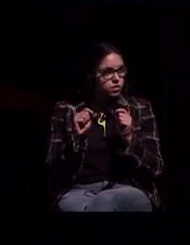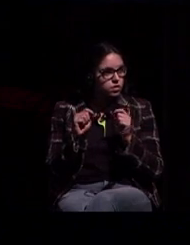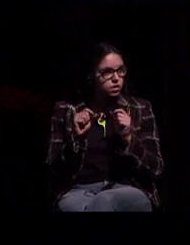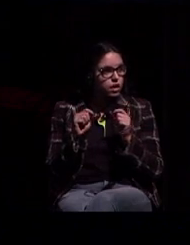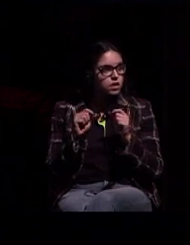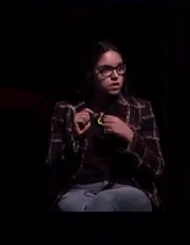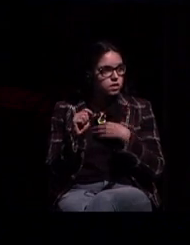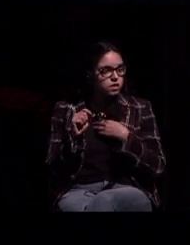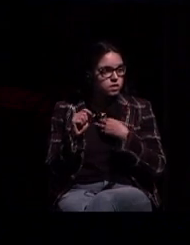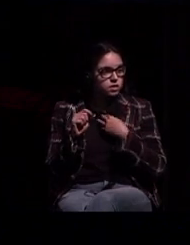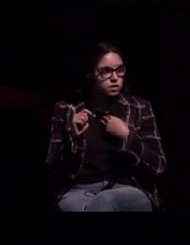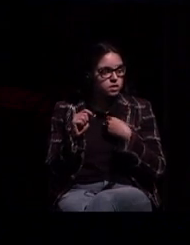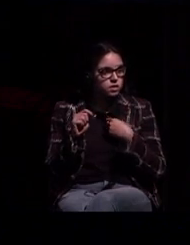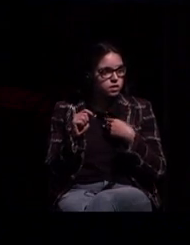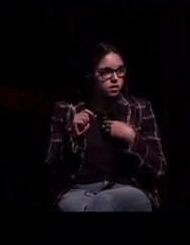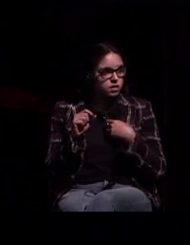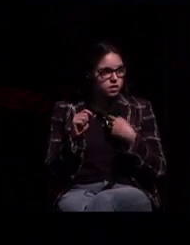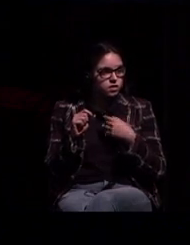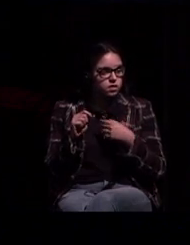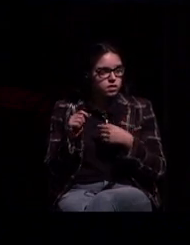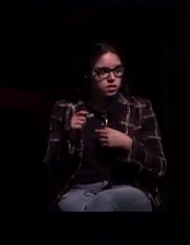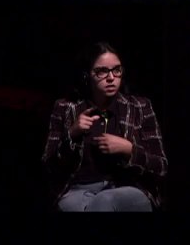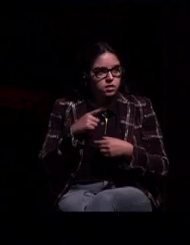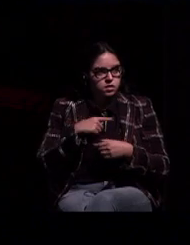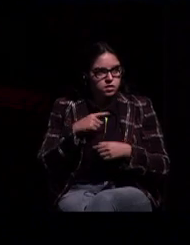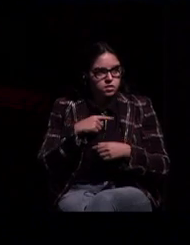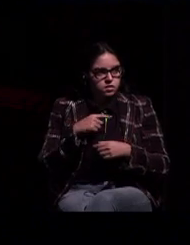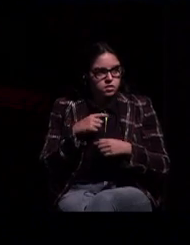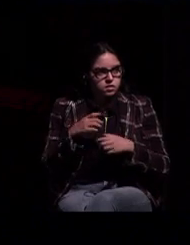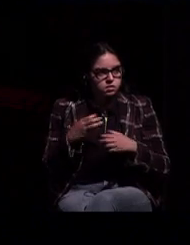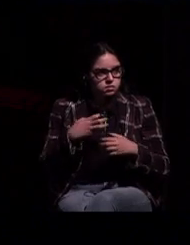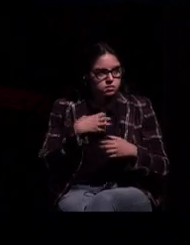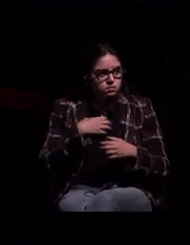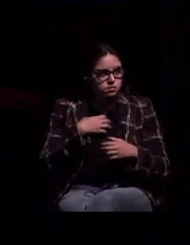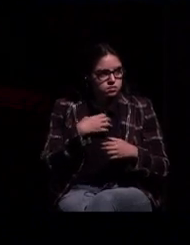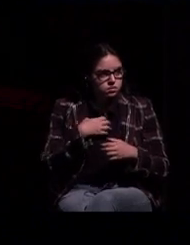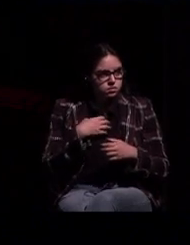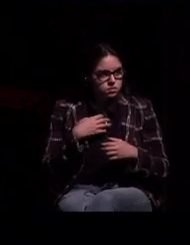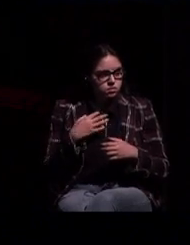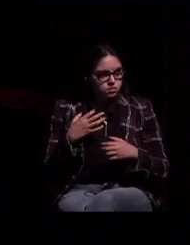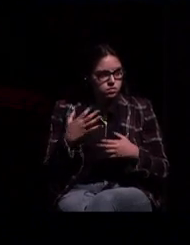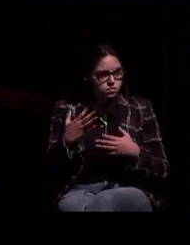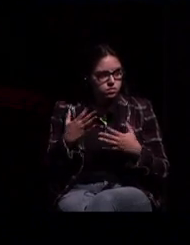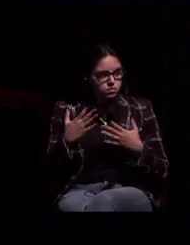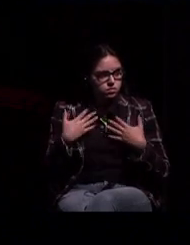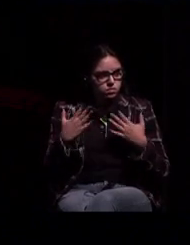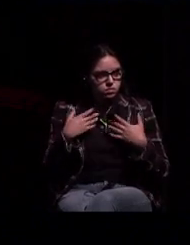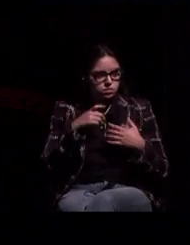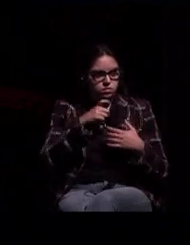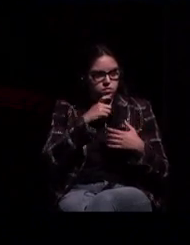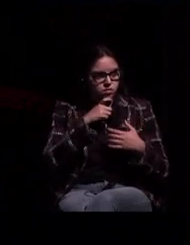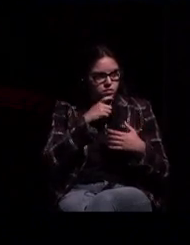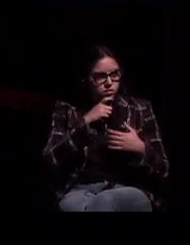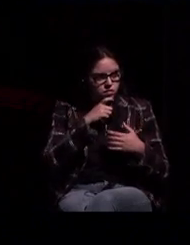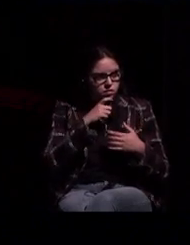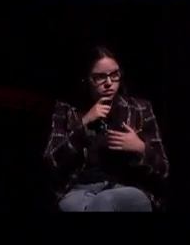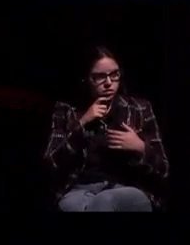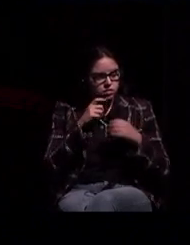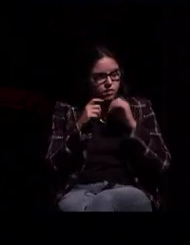if tourism activity is season or climate dependent, it may go up and down.